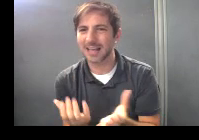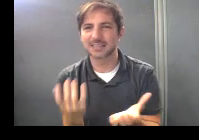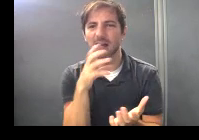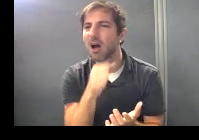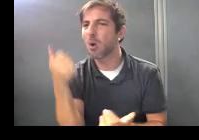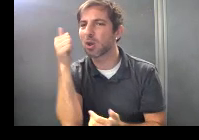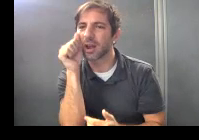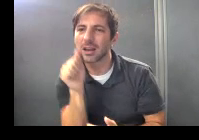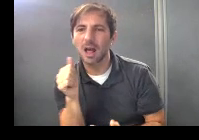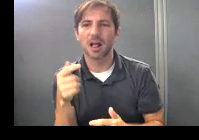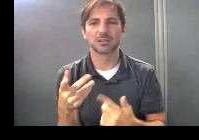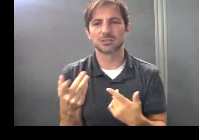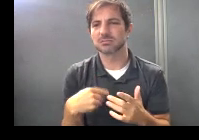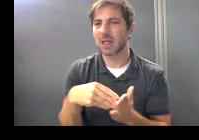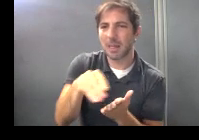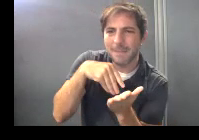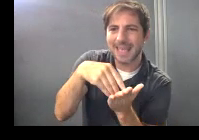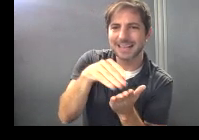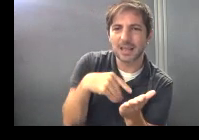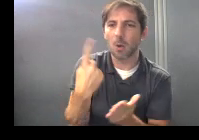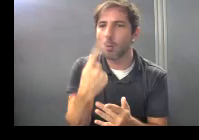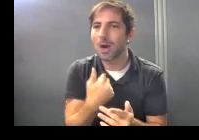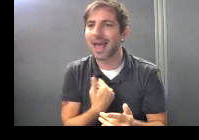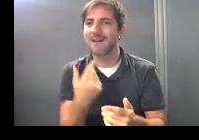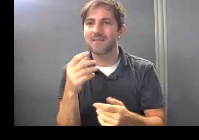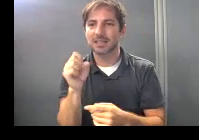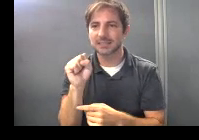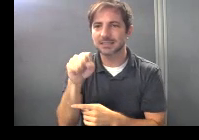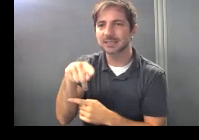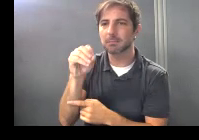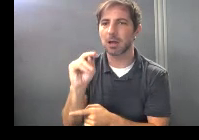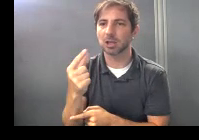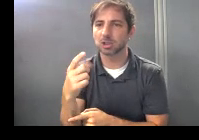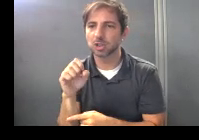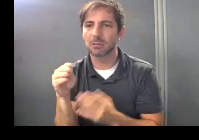THEY ARE PAINTING, ONE WITH A SPONGE BRUSH. WHEN I WAS LOOKING AT THE PHOTO, I NOTICED